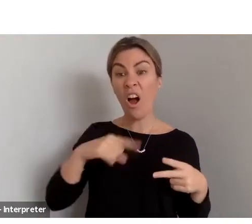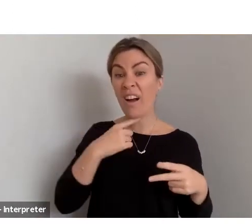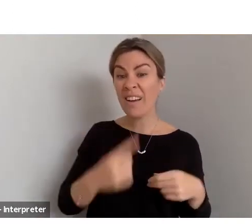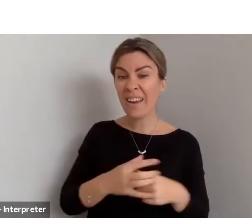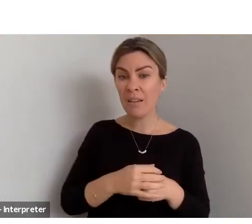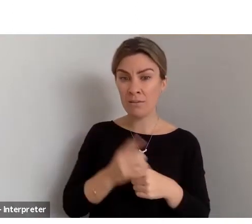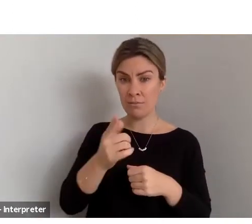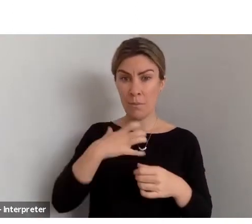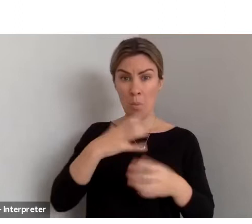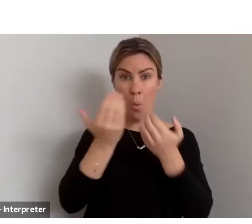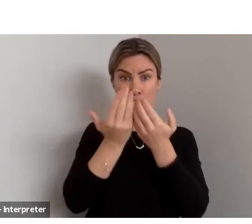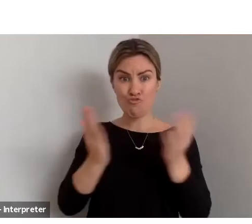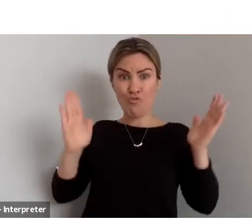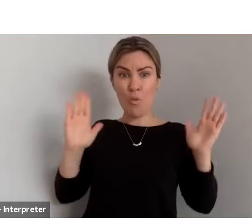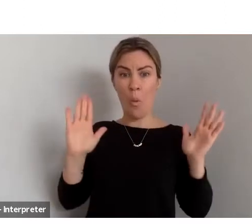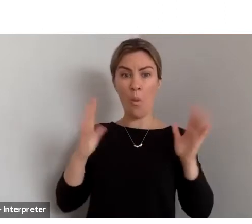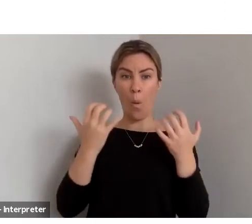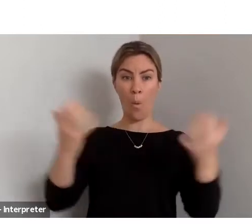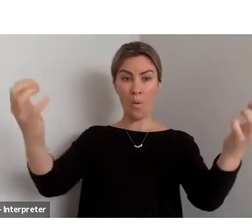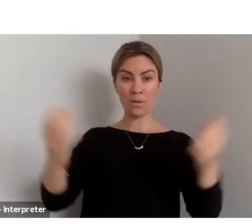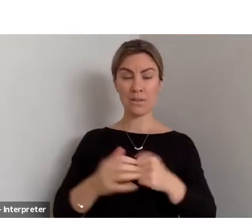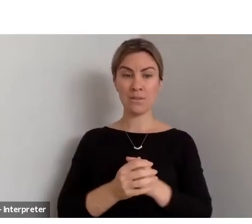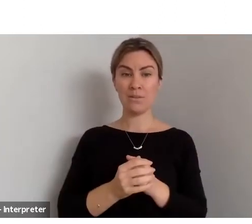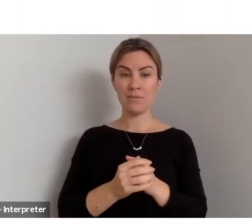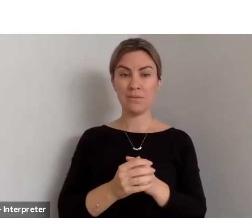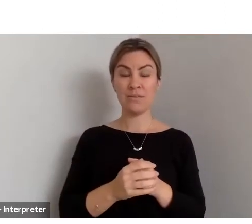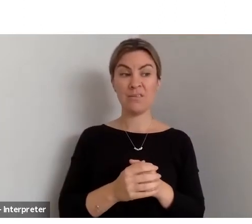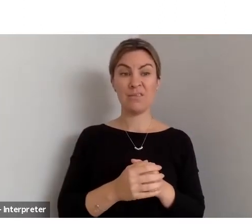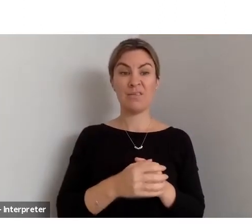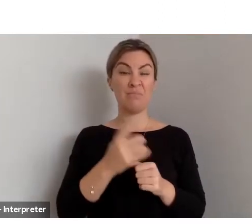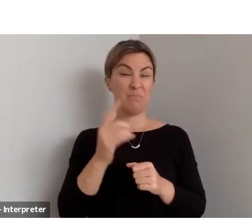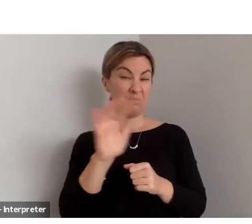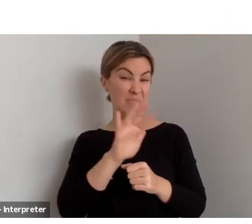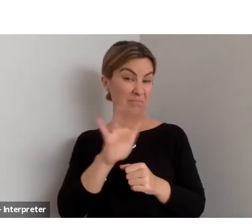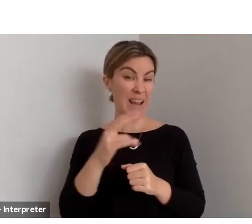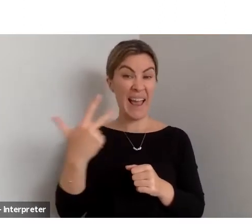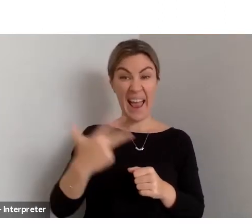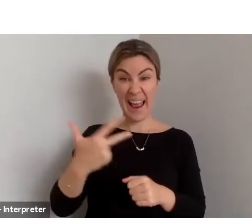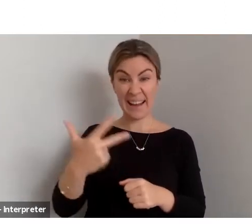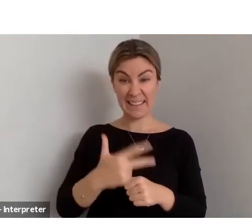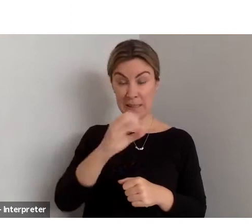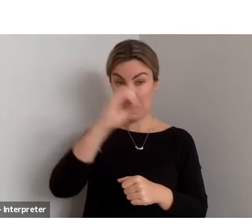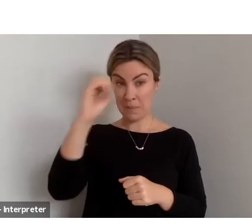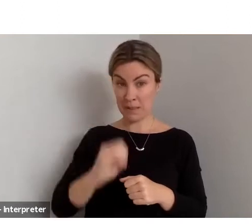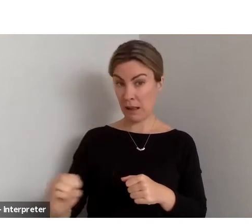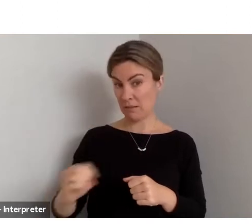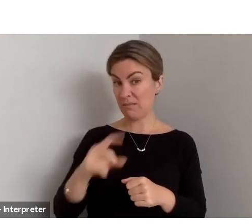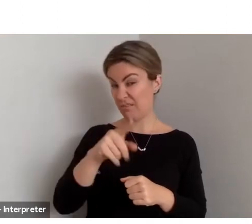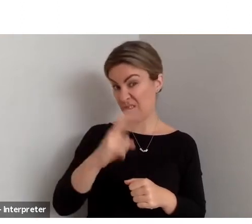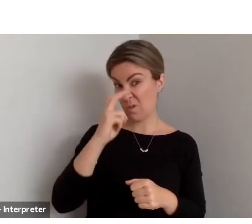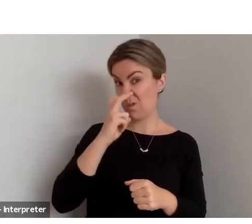About 18% of Australians have a disability.